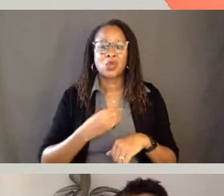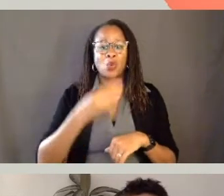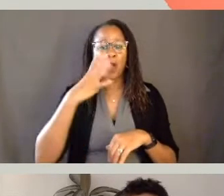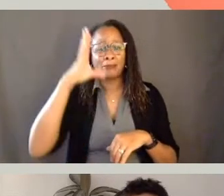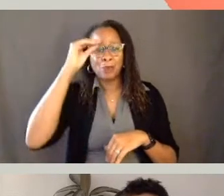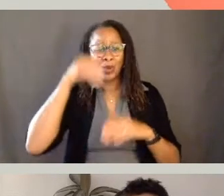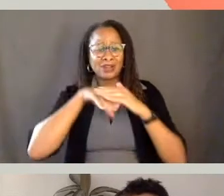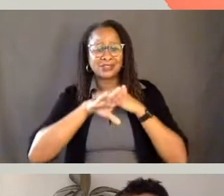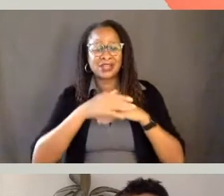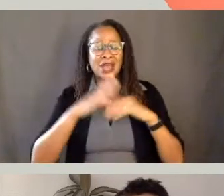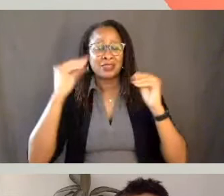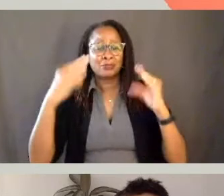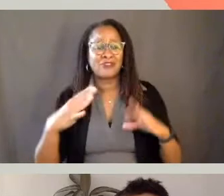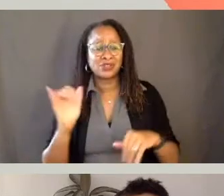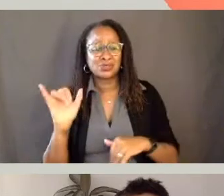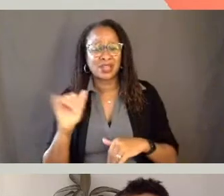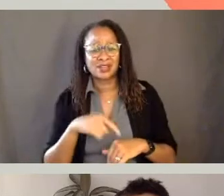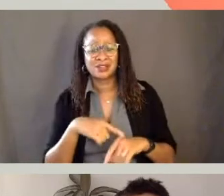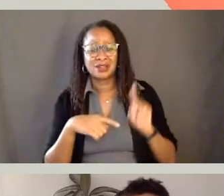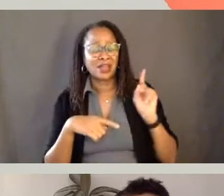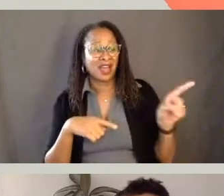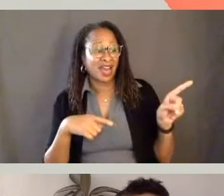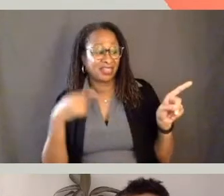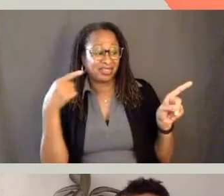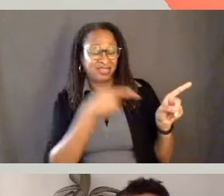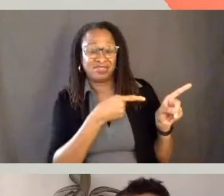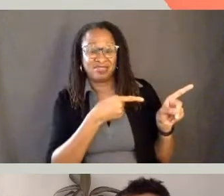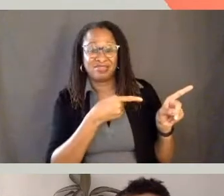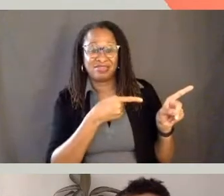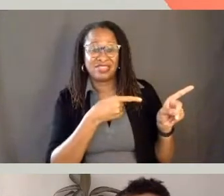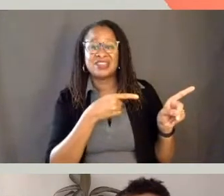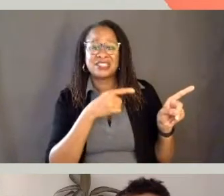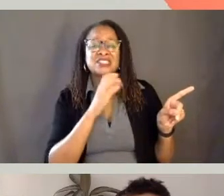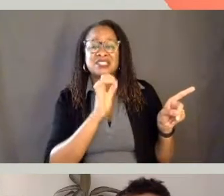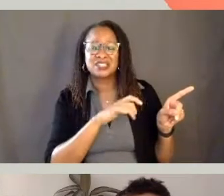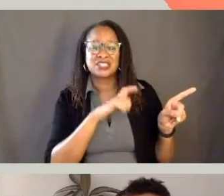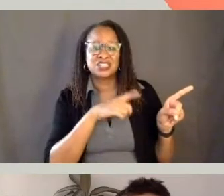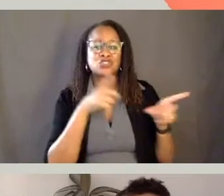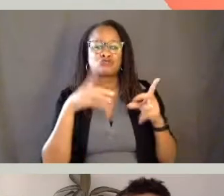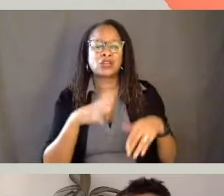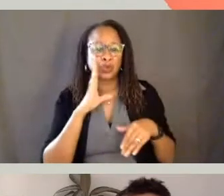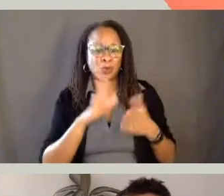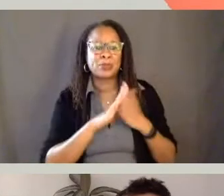the professor was like, "This guy is the director. He's going to be the director."